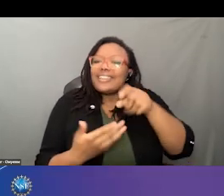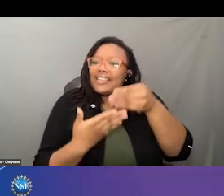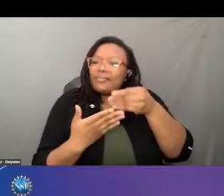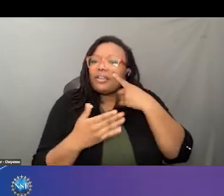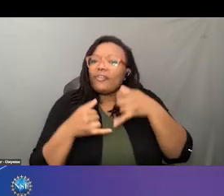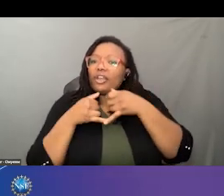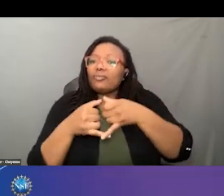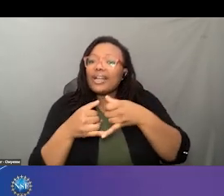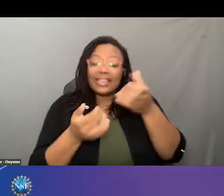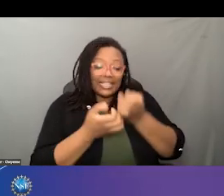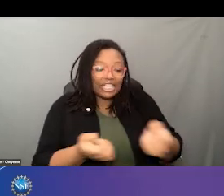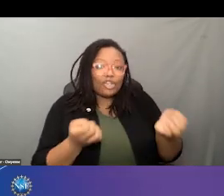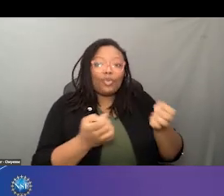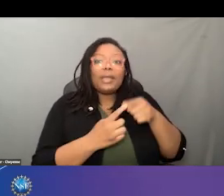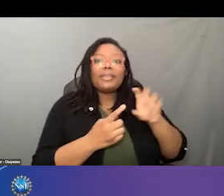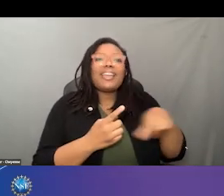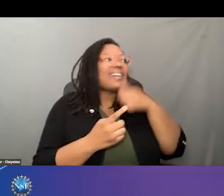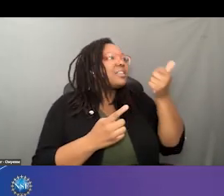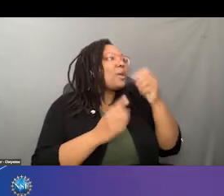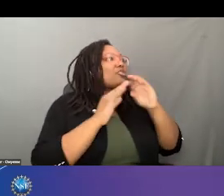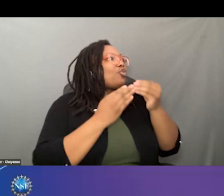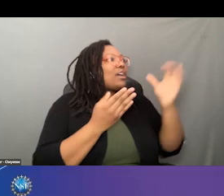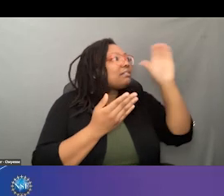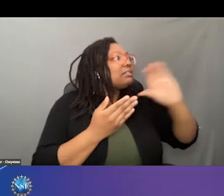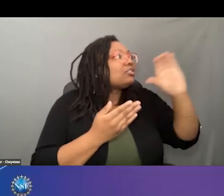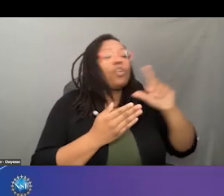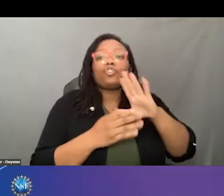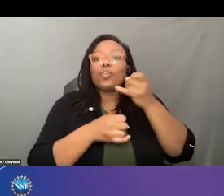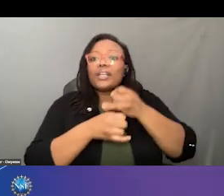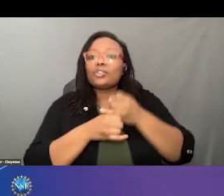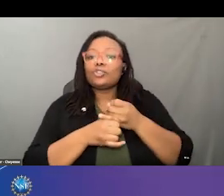It is a piece of equipment that you might have somewhere else in your organization or in your institution.